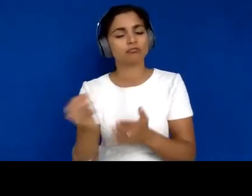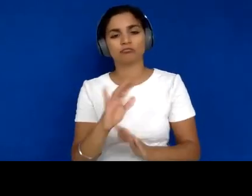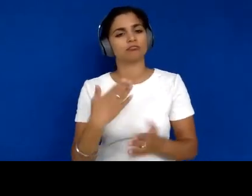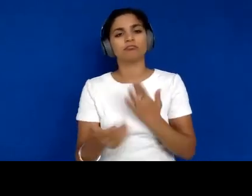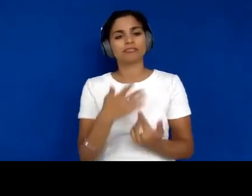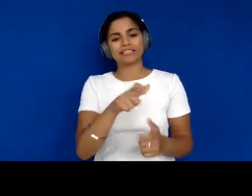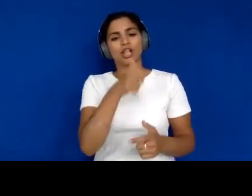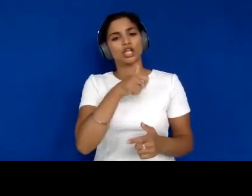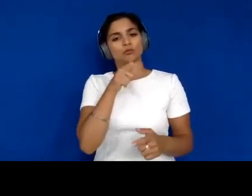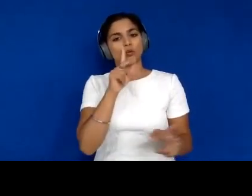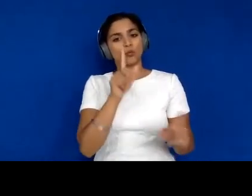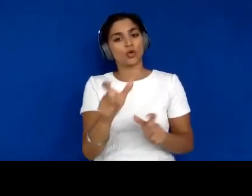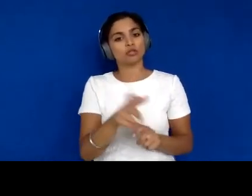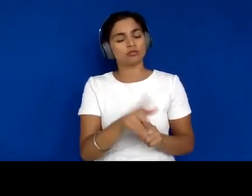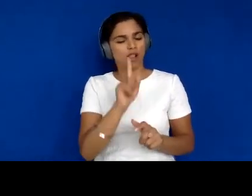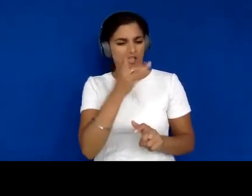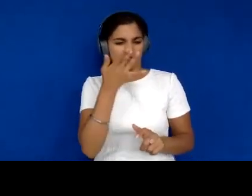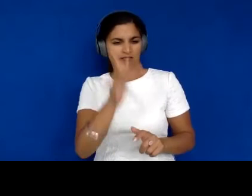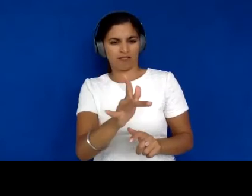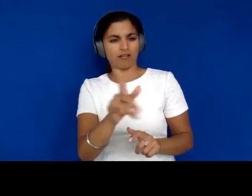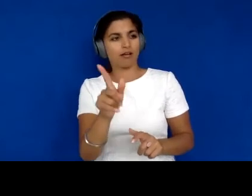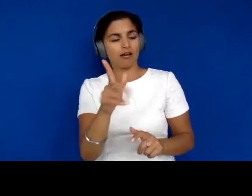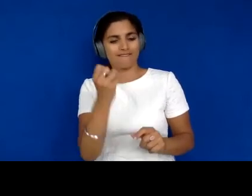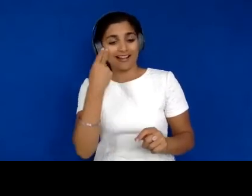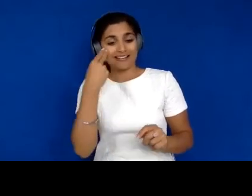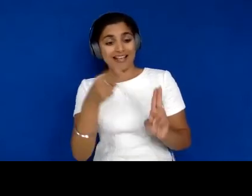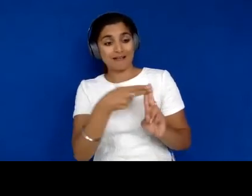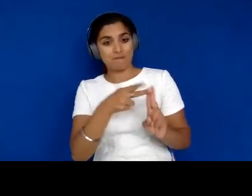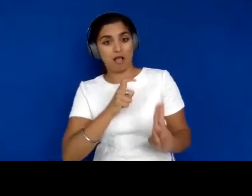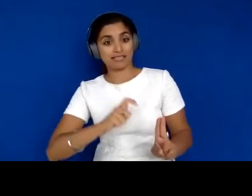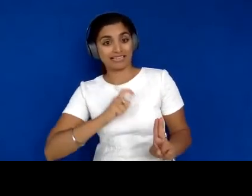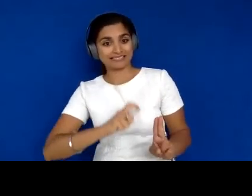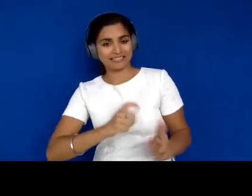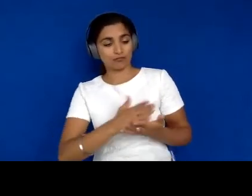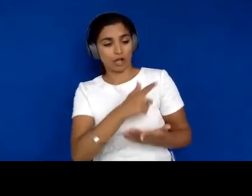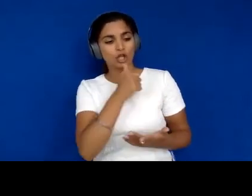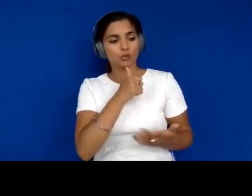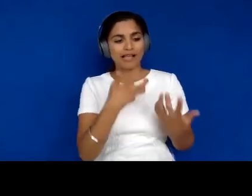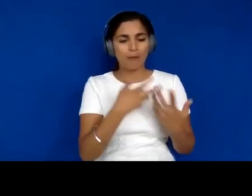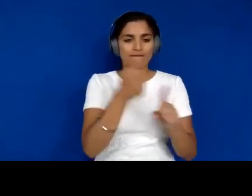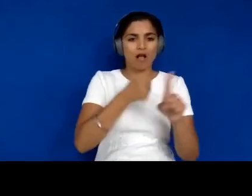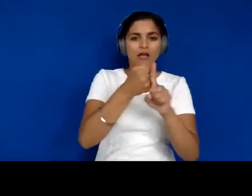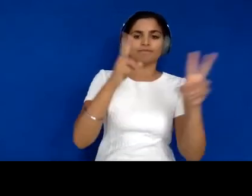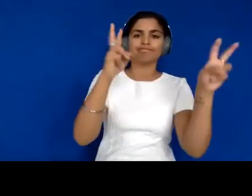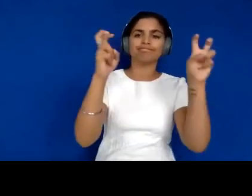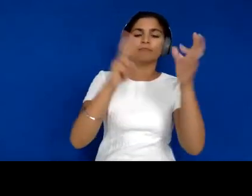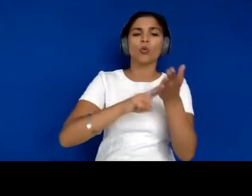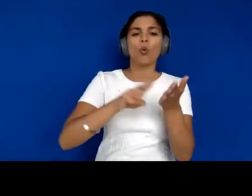identity is a tool to fight normalcy comes from a comprehension of the world